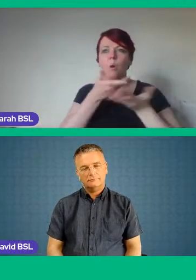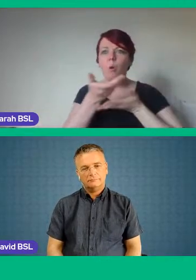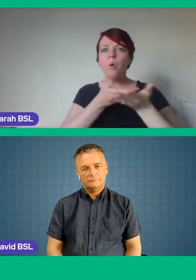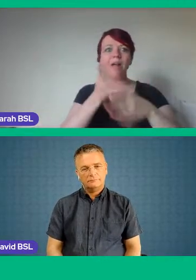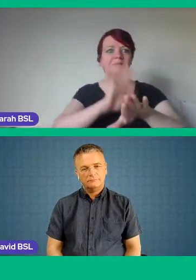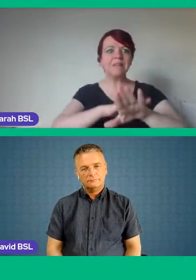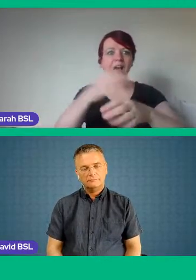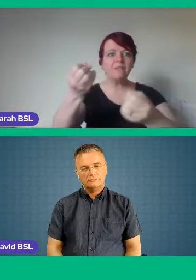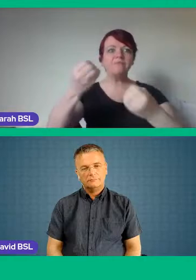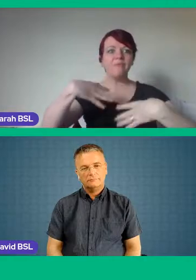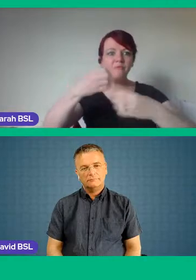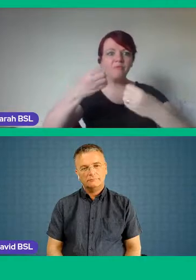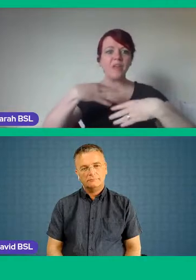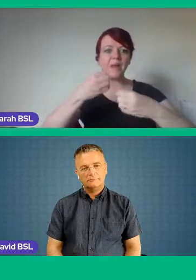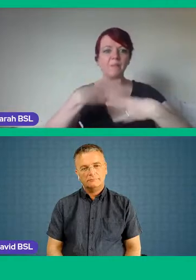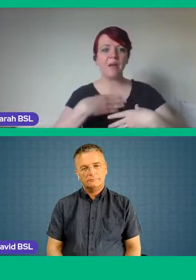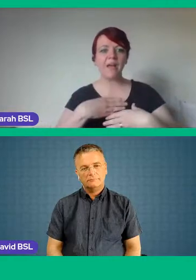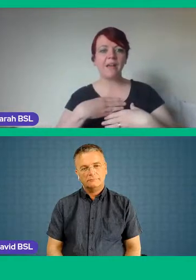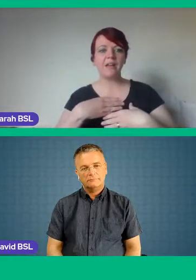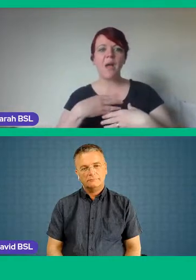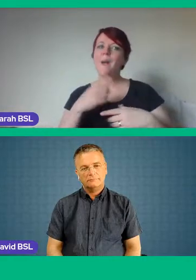Elephant in the room,